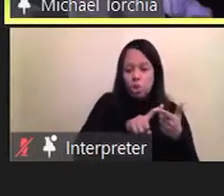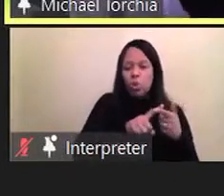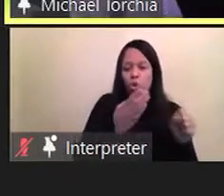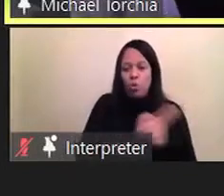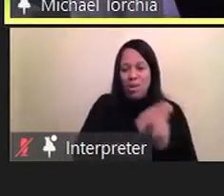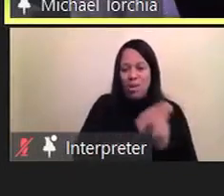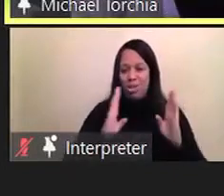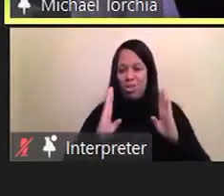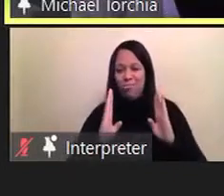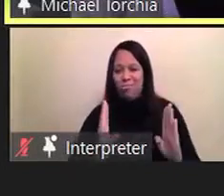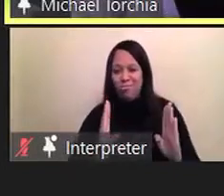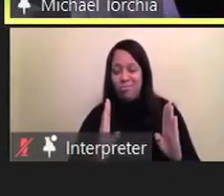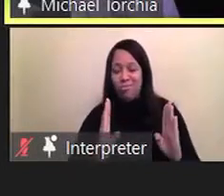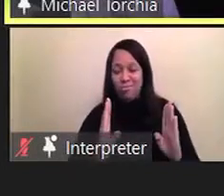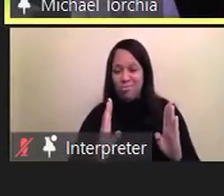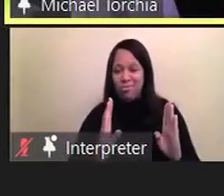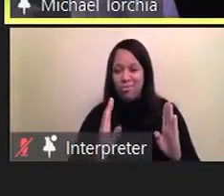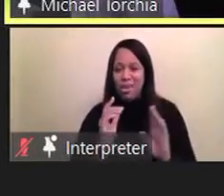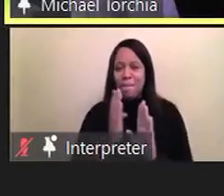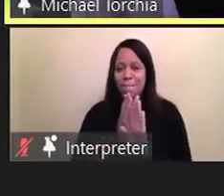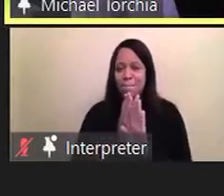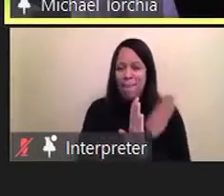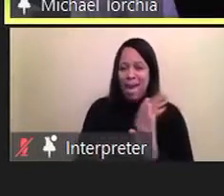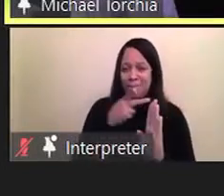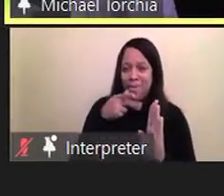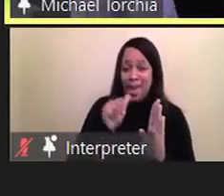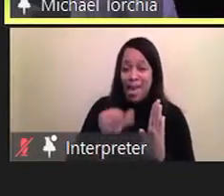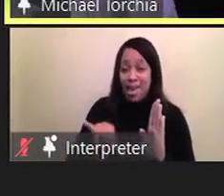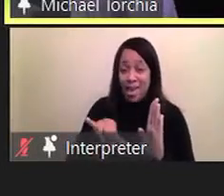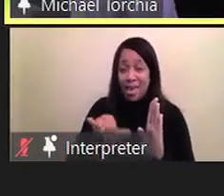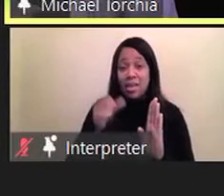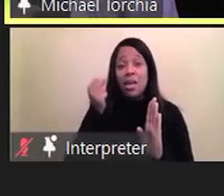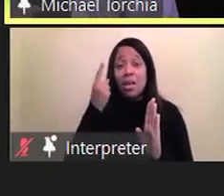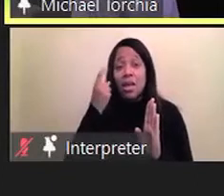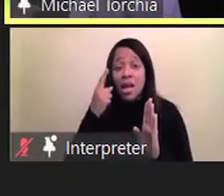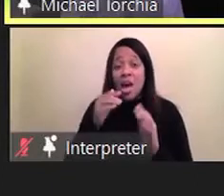Front pay-- you'll like this. Front pay is from the time of the decision going